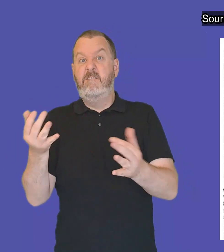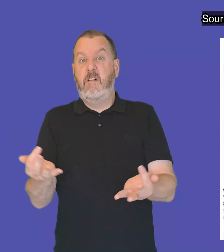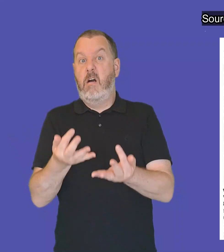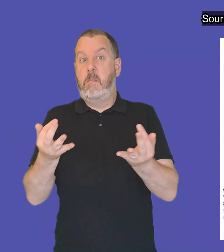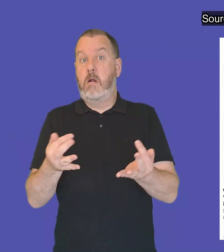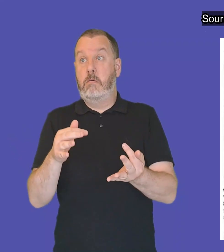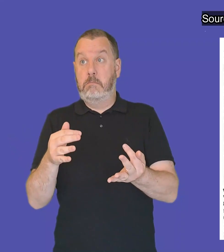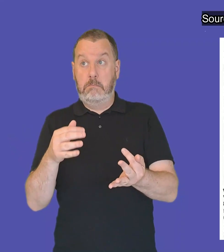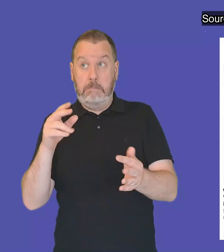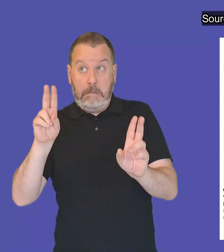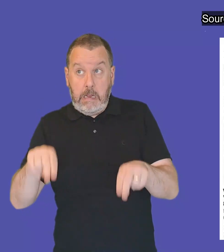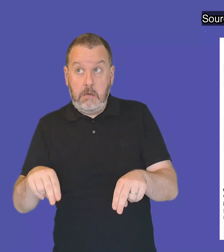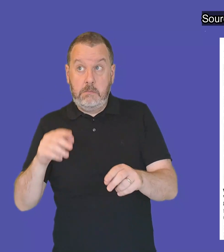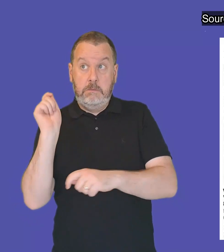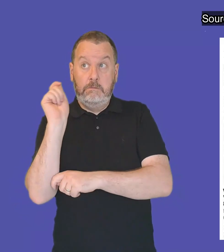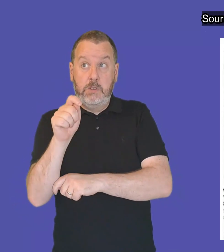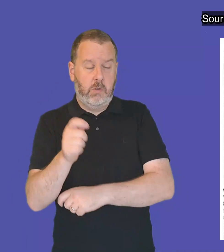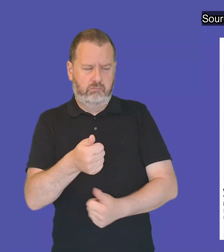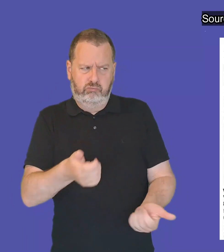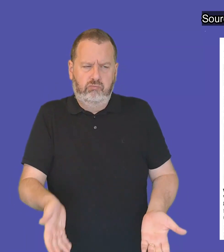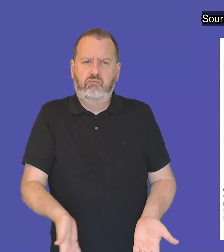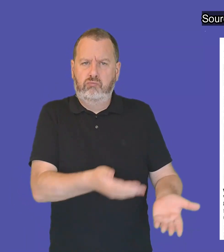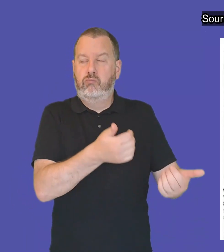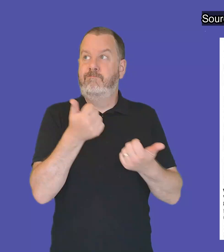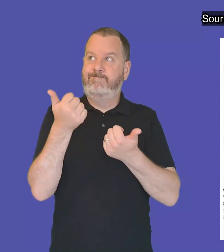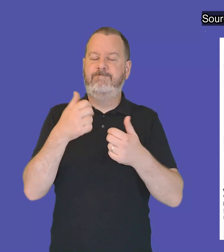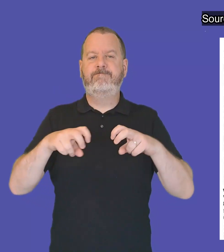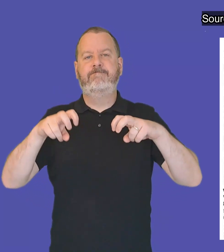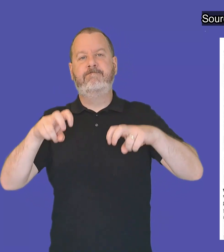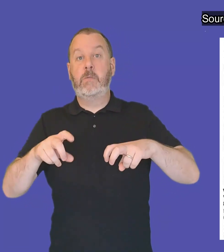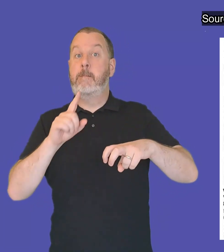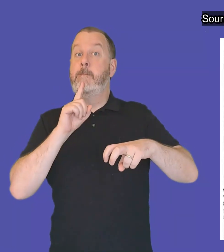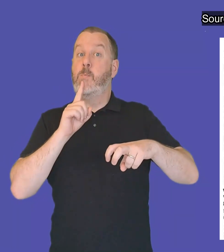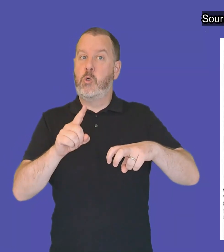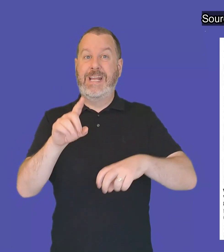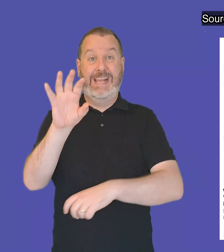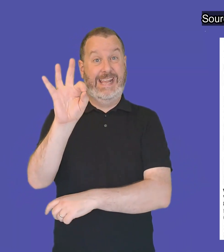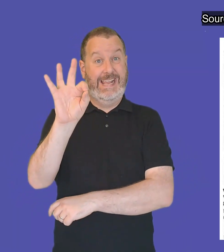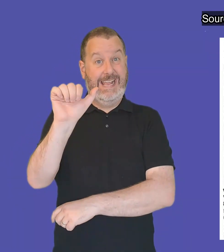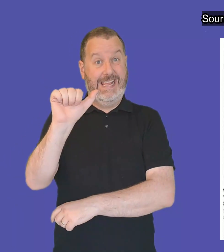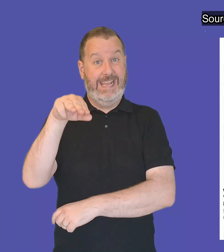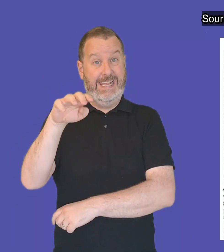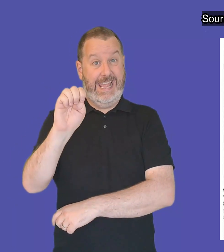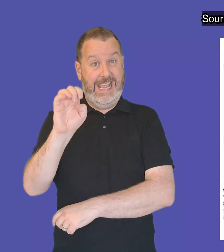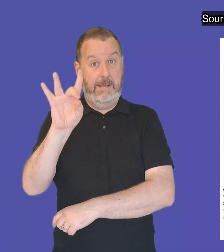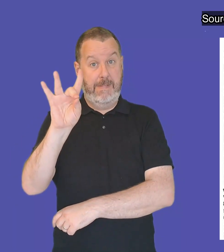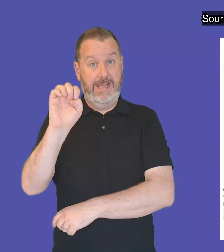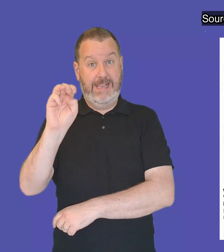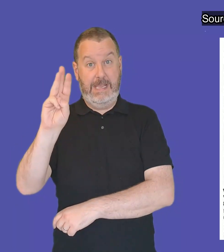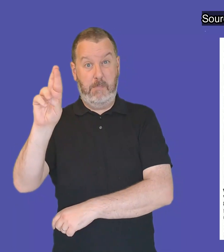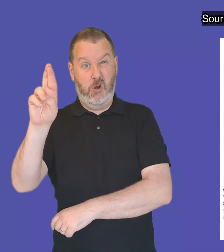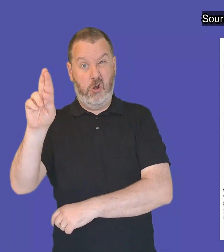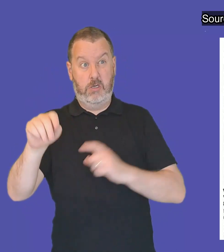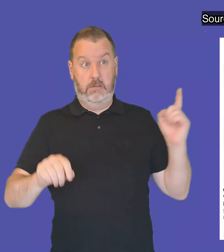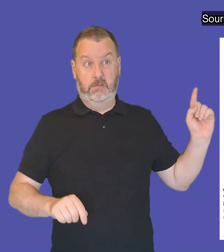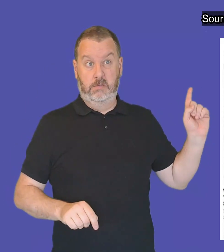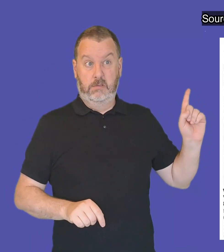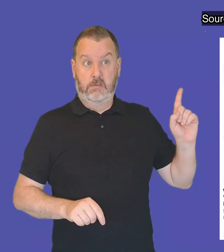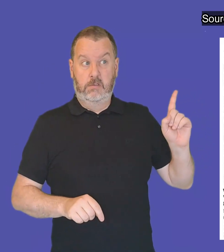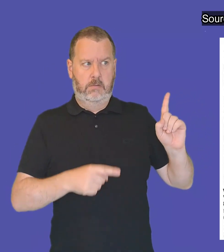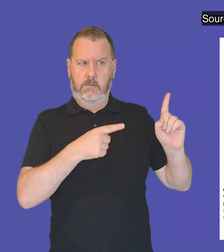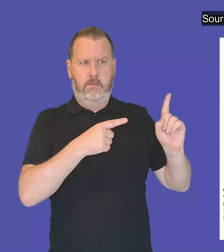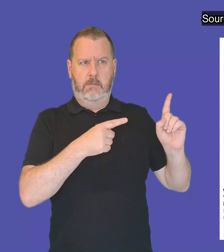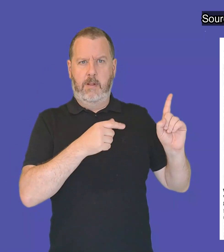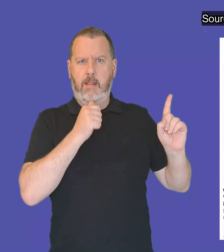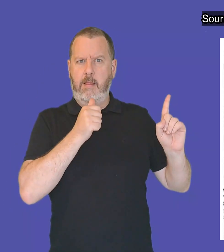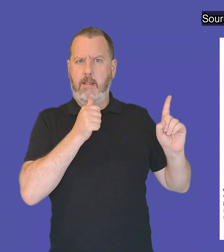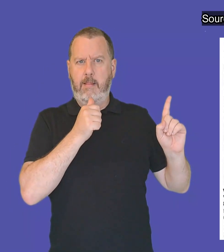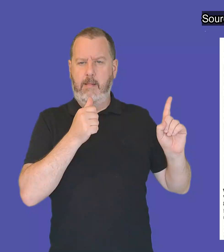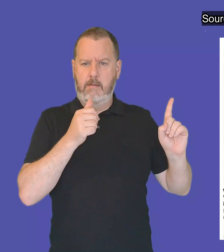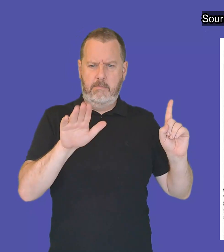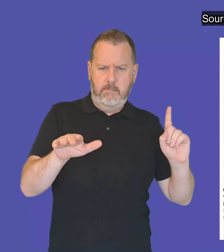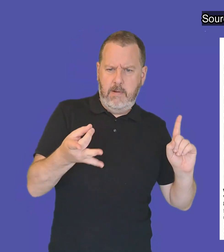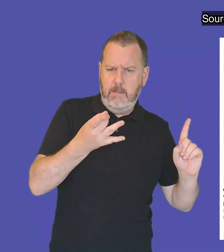They had permission from the local farmer, but not the gamekeeper, who rode up to them on horseback,